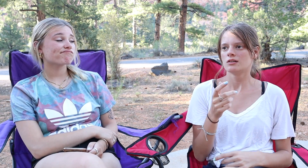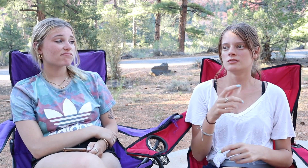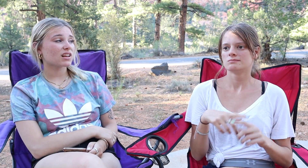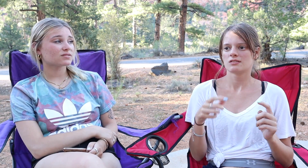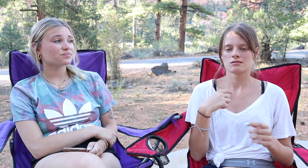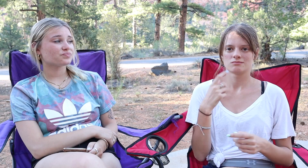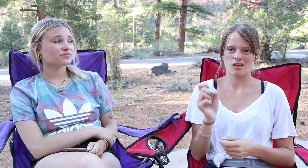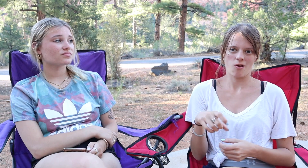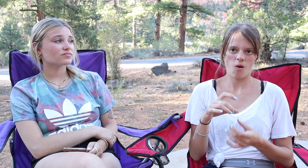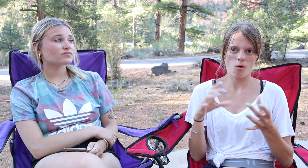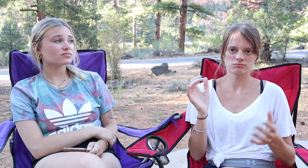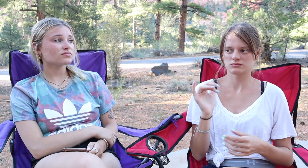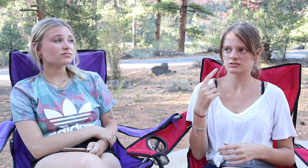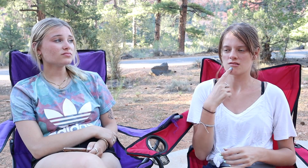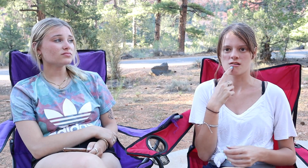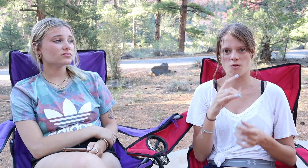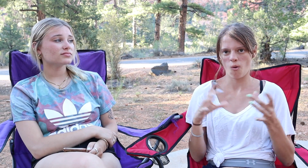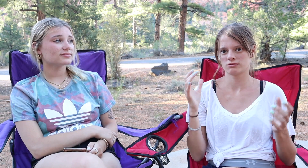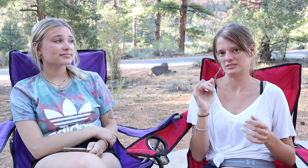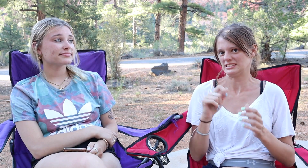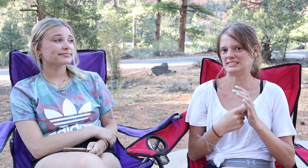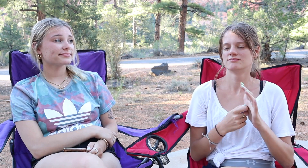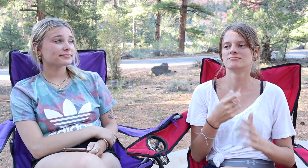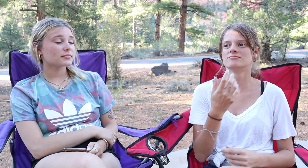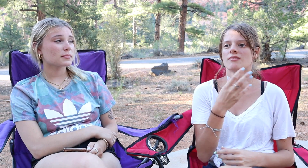but I have to learn how to let it go just like Chey said let it go is the key to move on